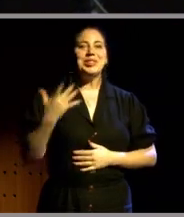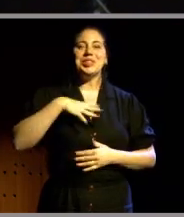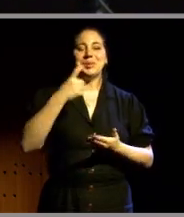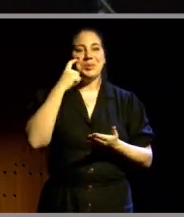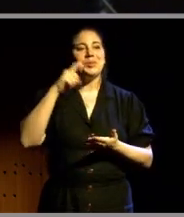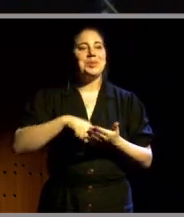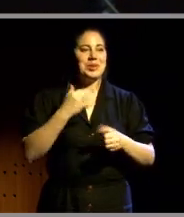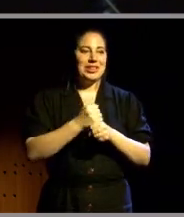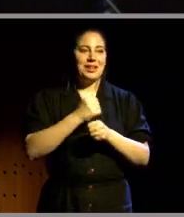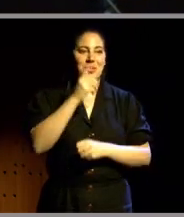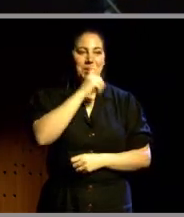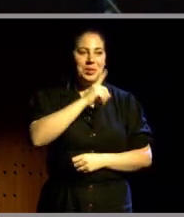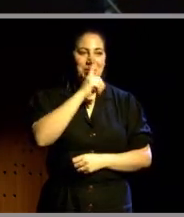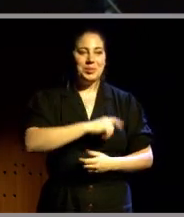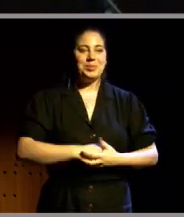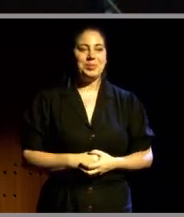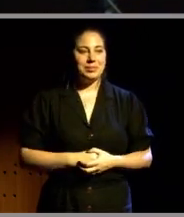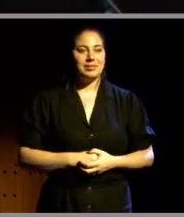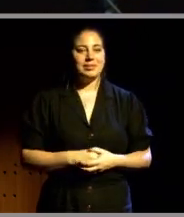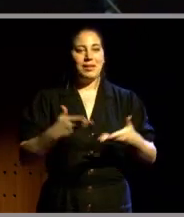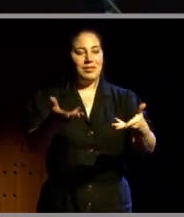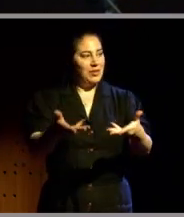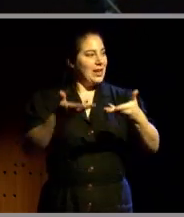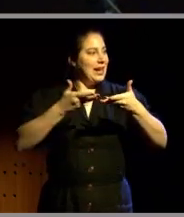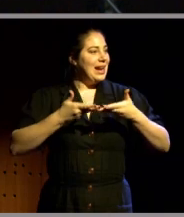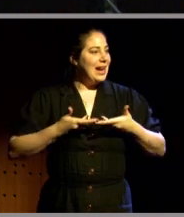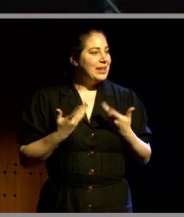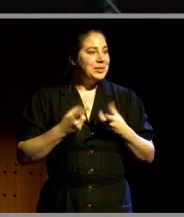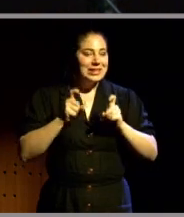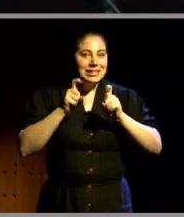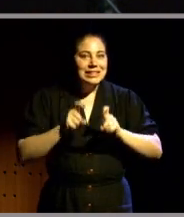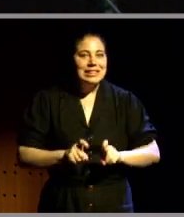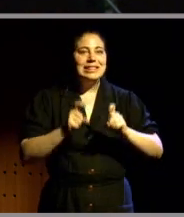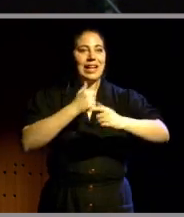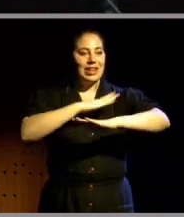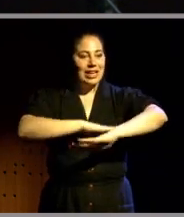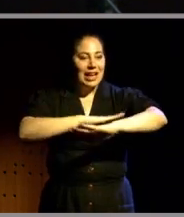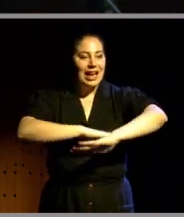the Gadigal people for allowing me to stay here on these lands and tell stories,